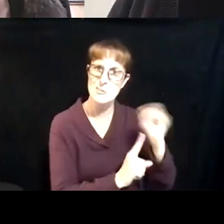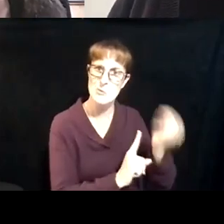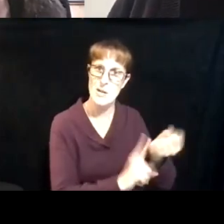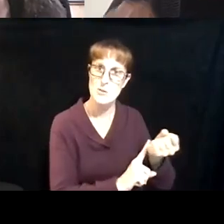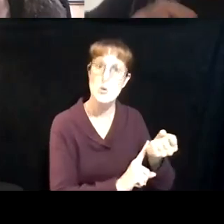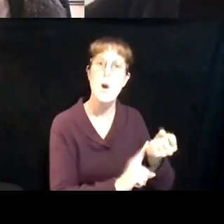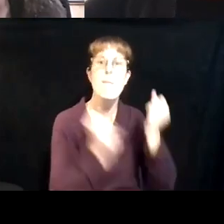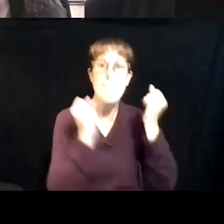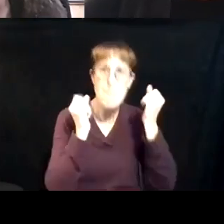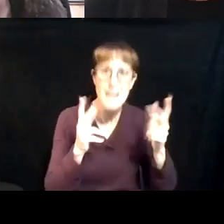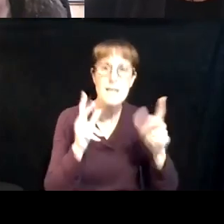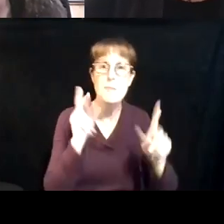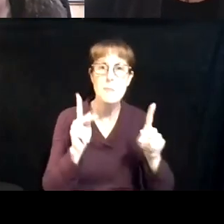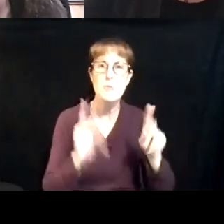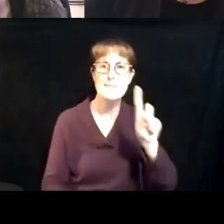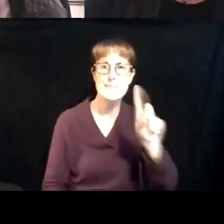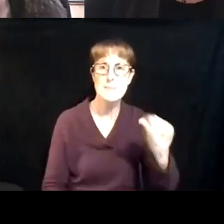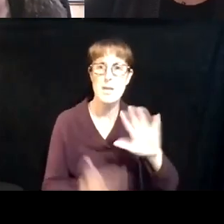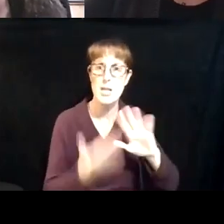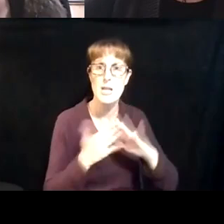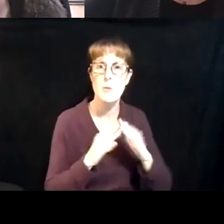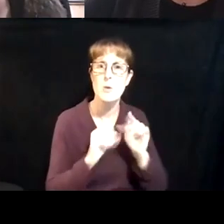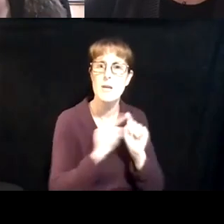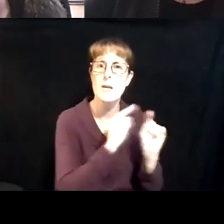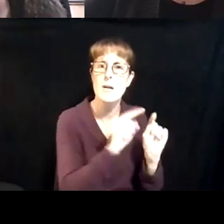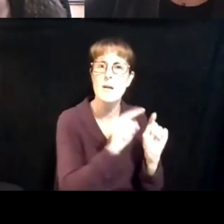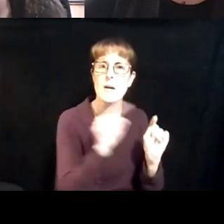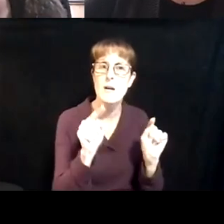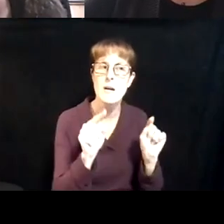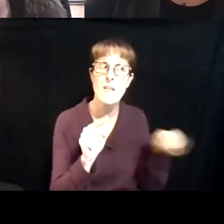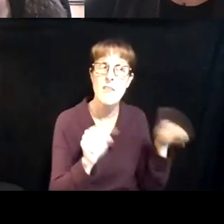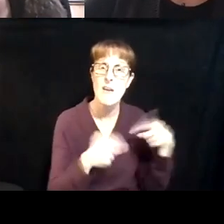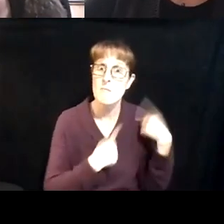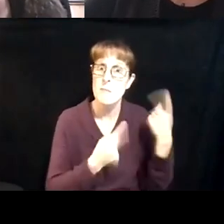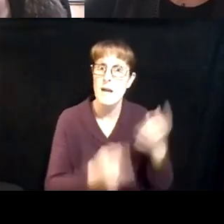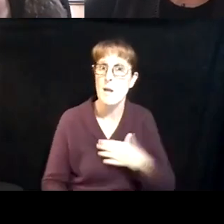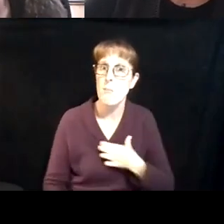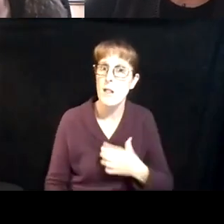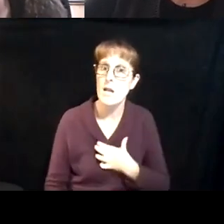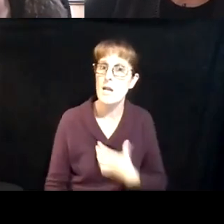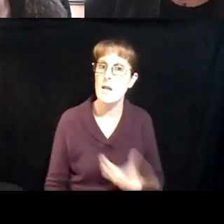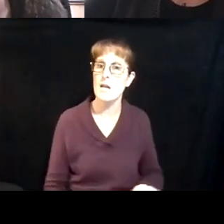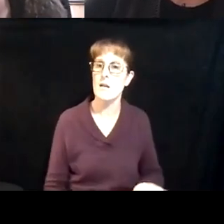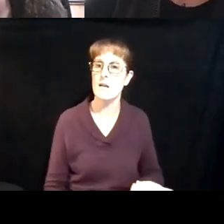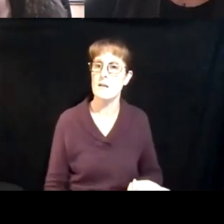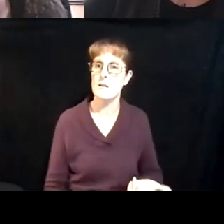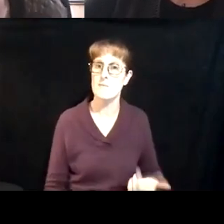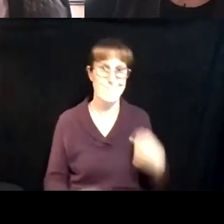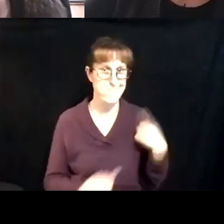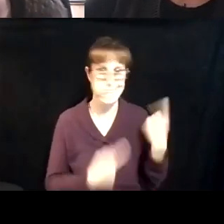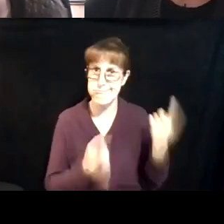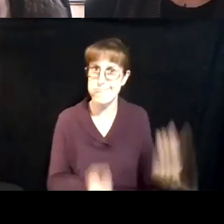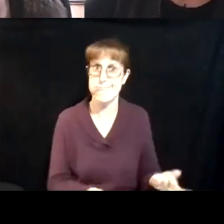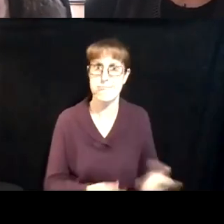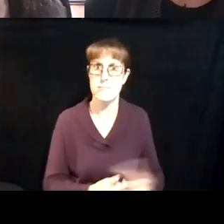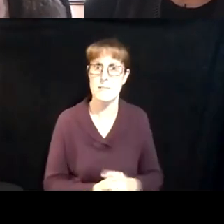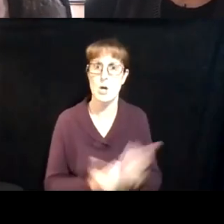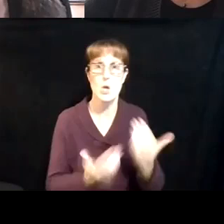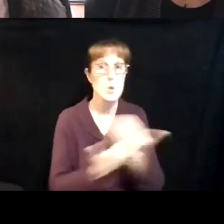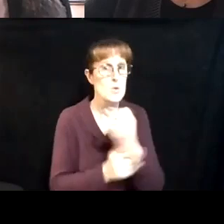been really complaining about for many, many years, and not just complaining but highlighting the